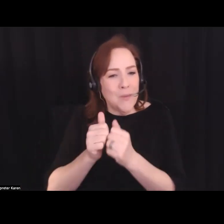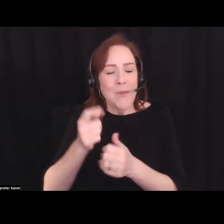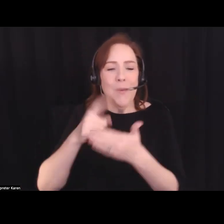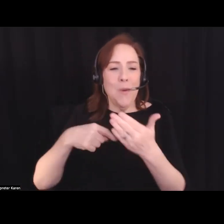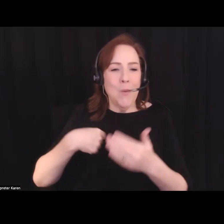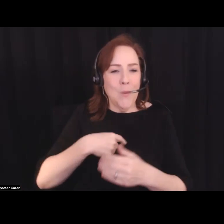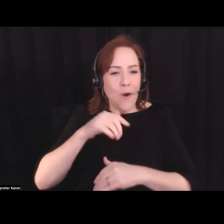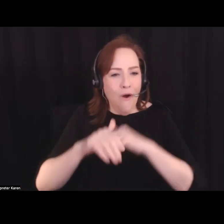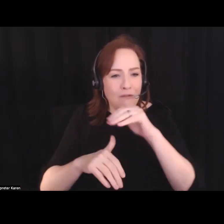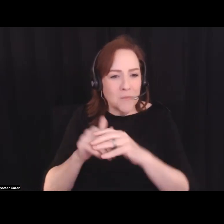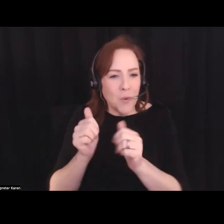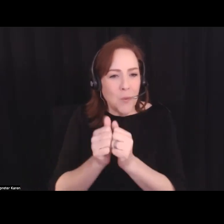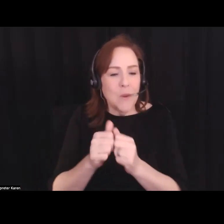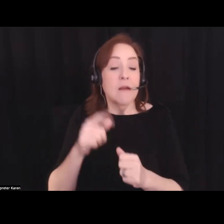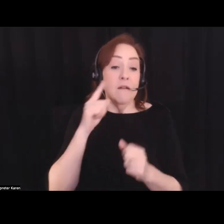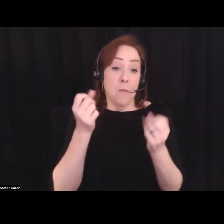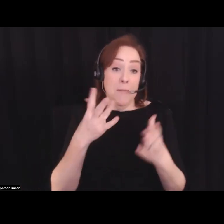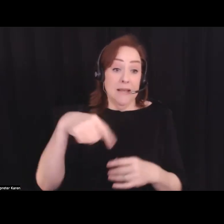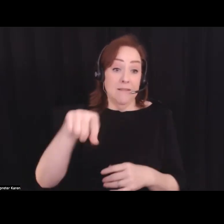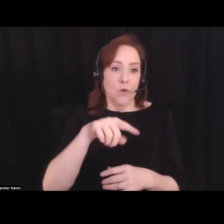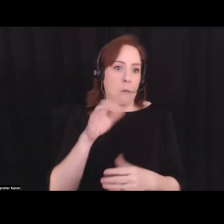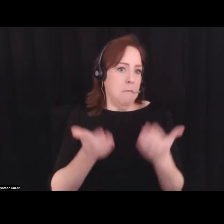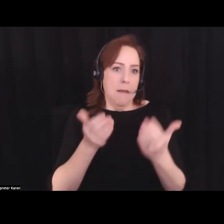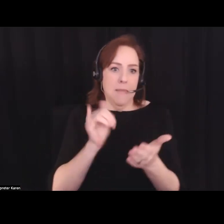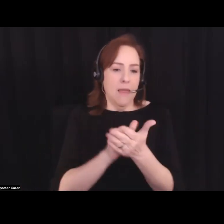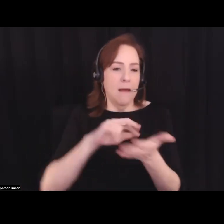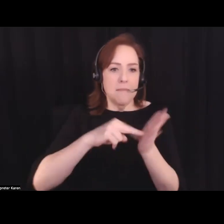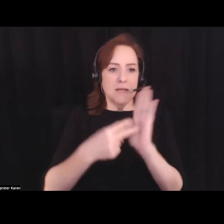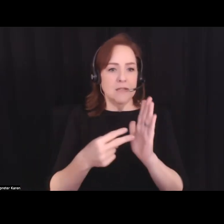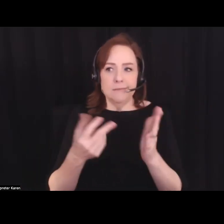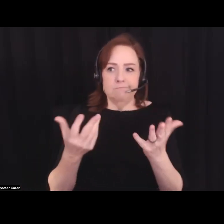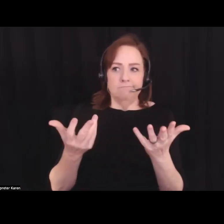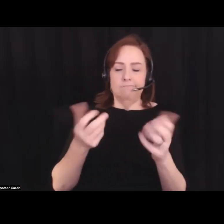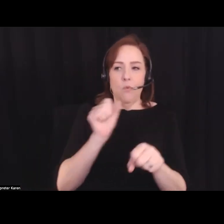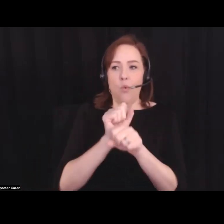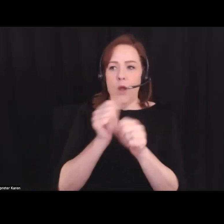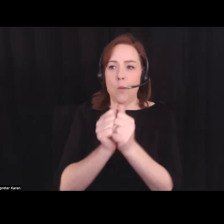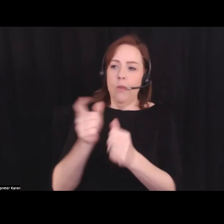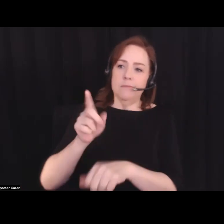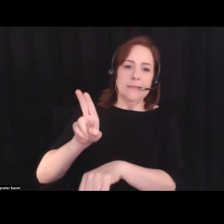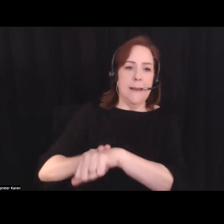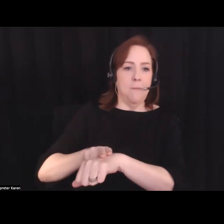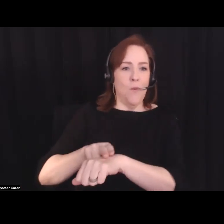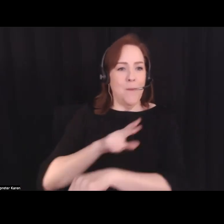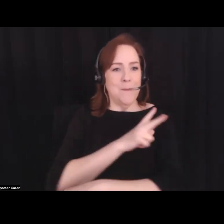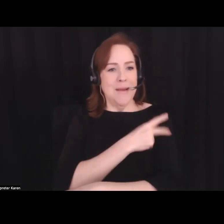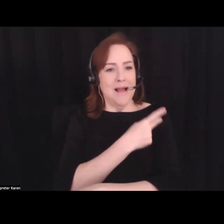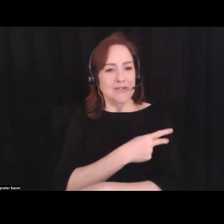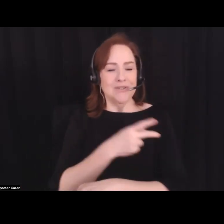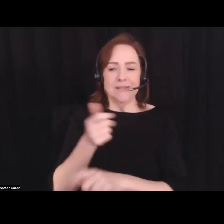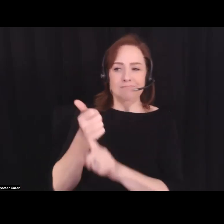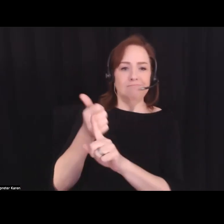many of us that may be working with our typical patients who are not that deaf, hard of hearing